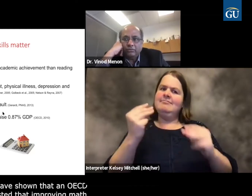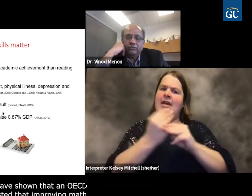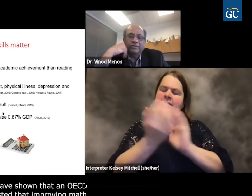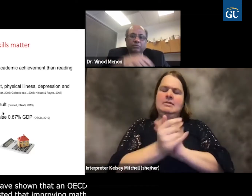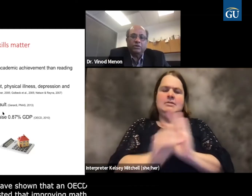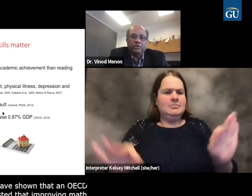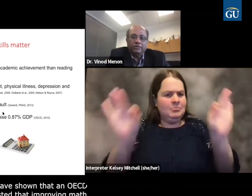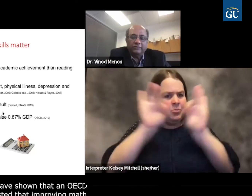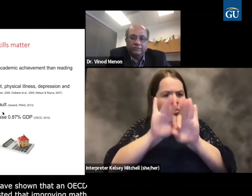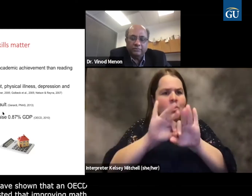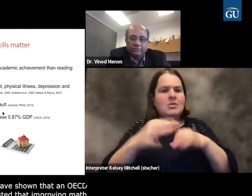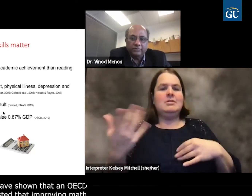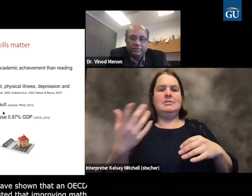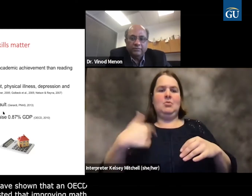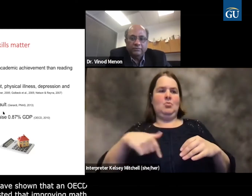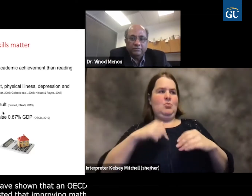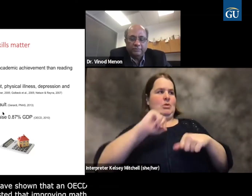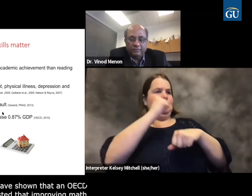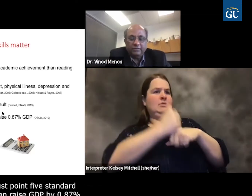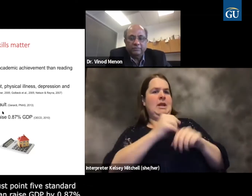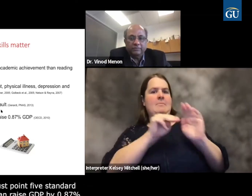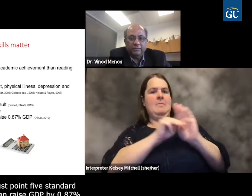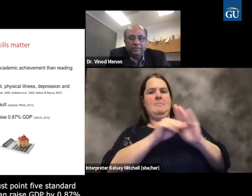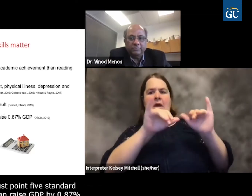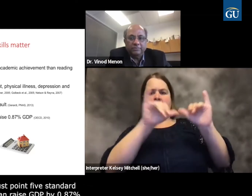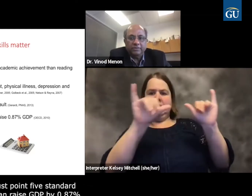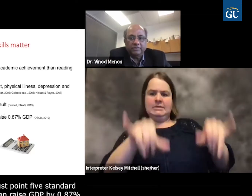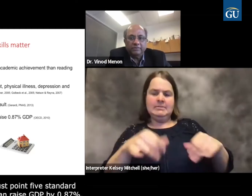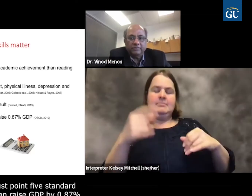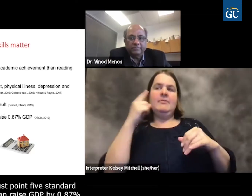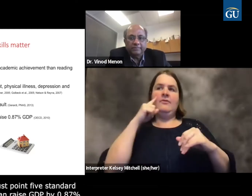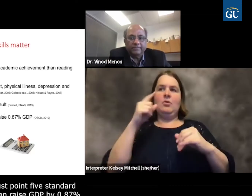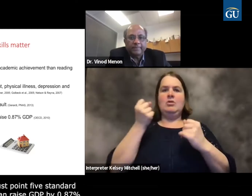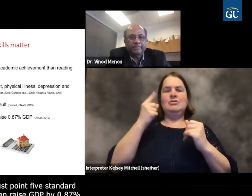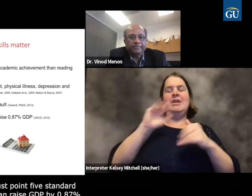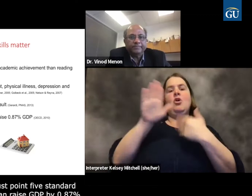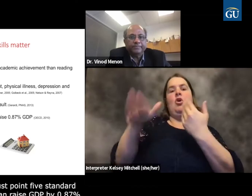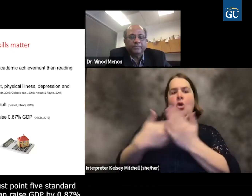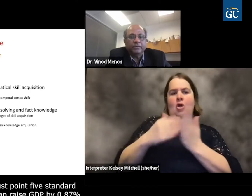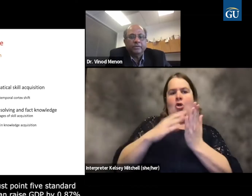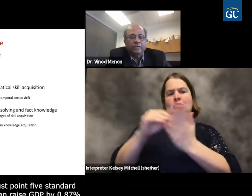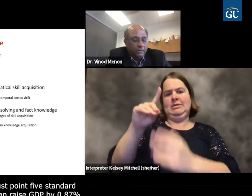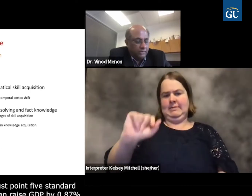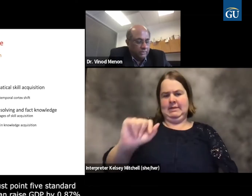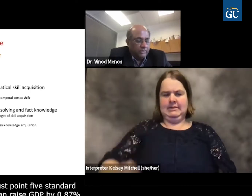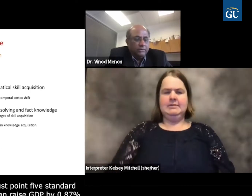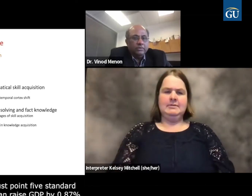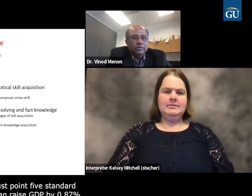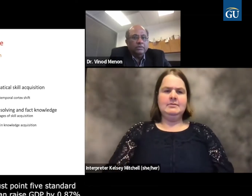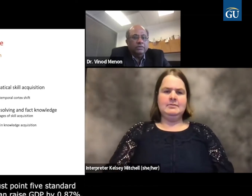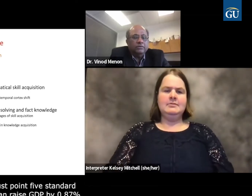and use it also as a model system for the study of learning disabilities